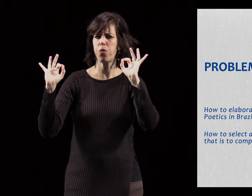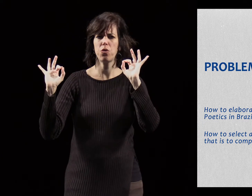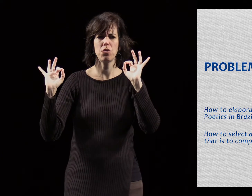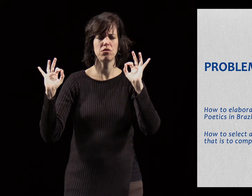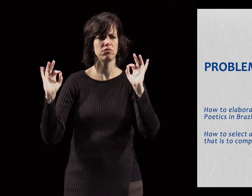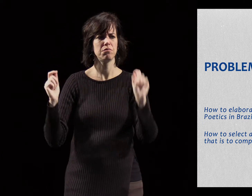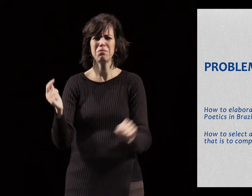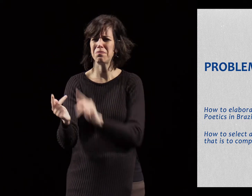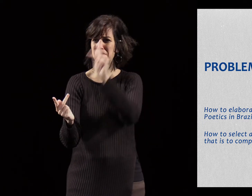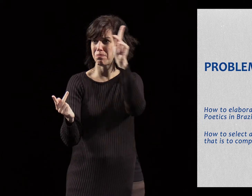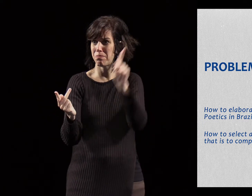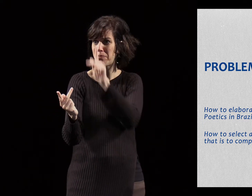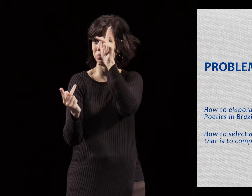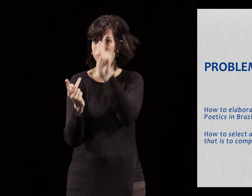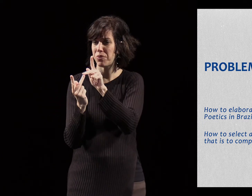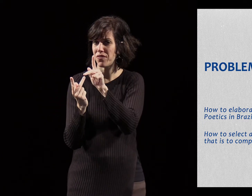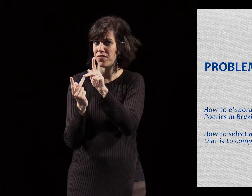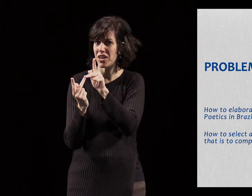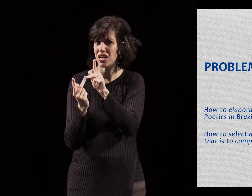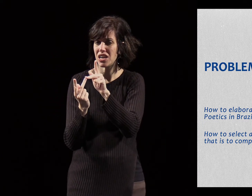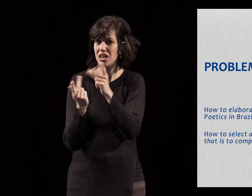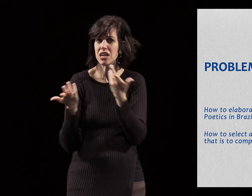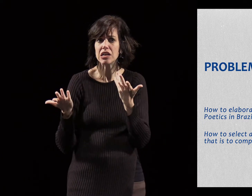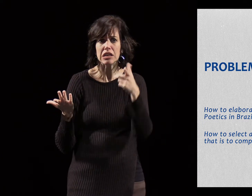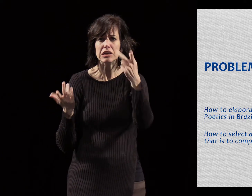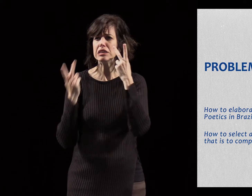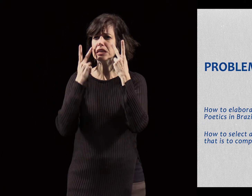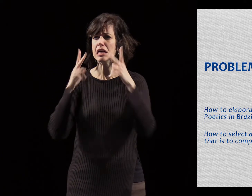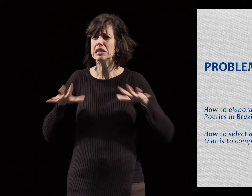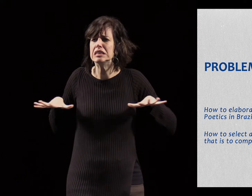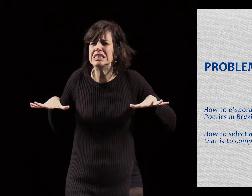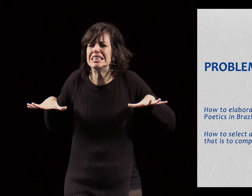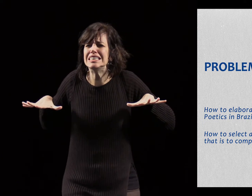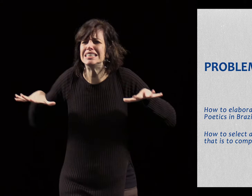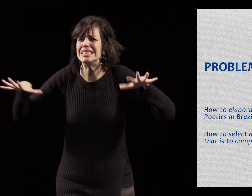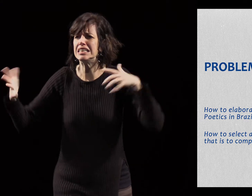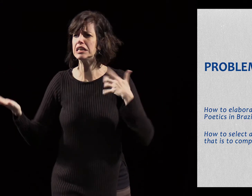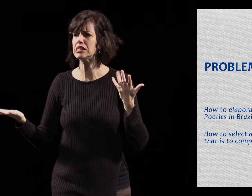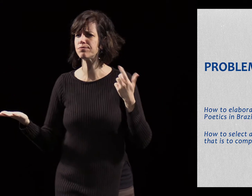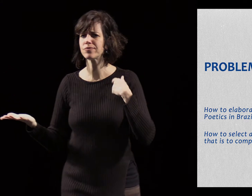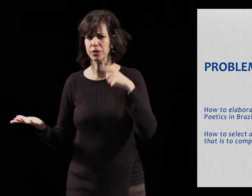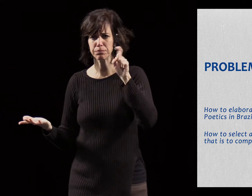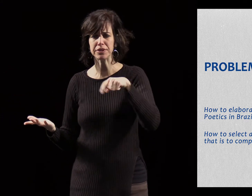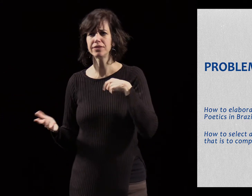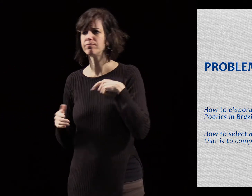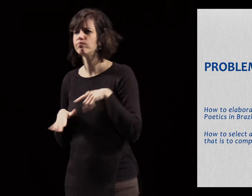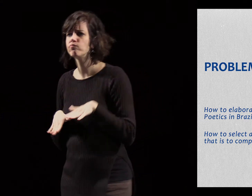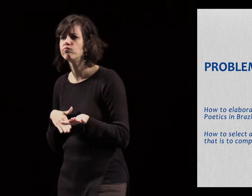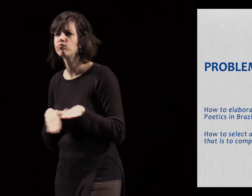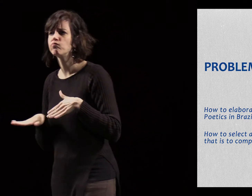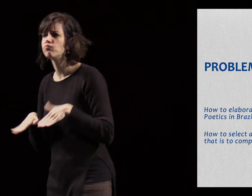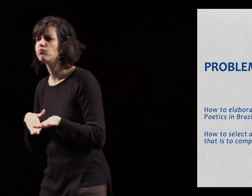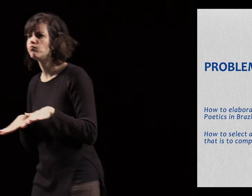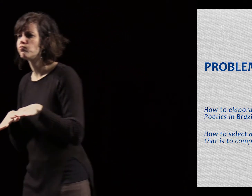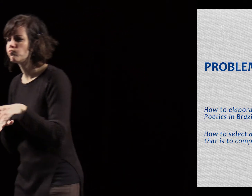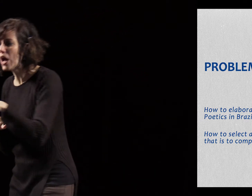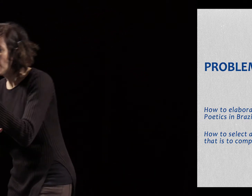Is one perfect? It's the same with sign language. If I'm walking through a field looking all these flowers,